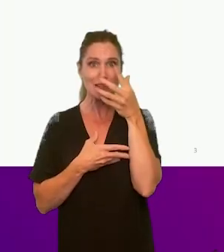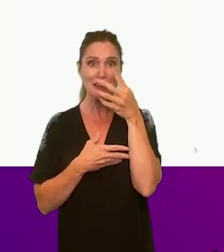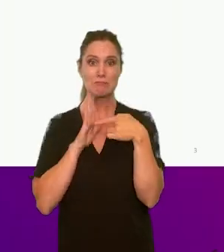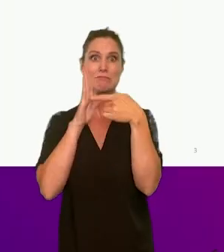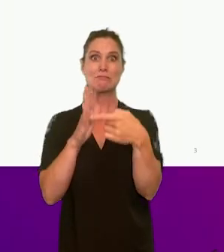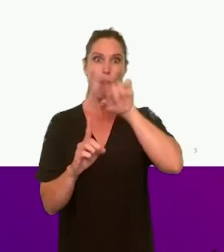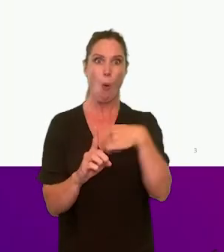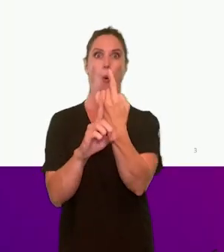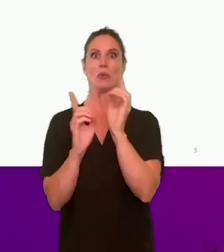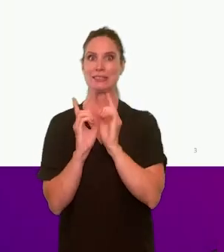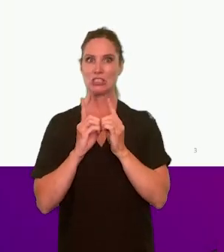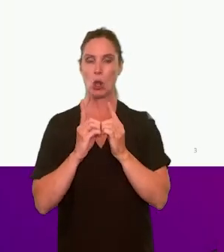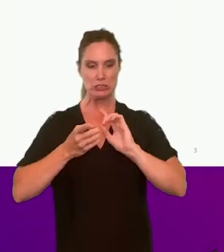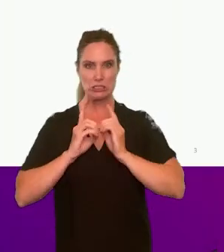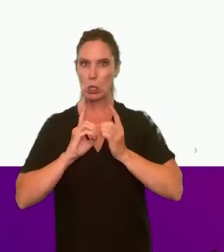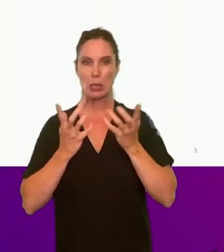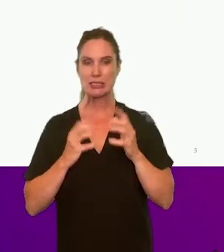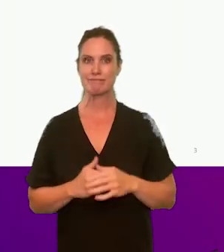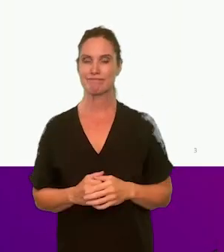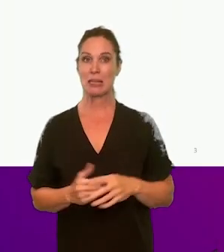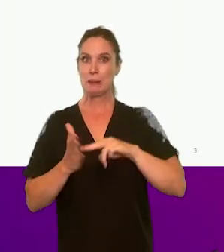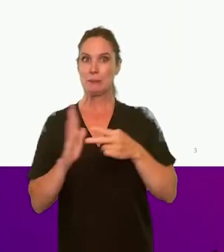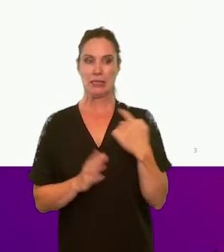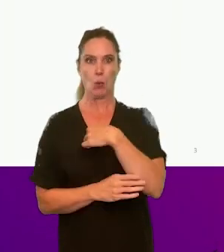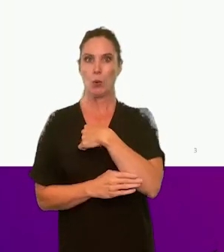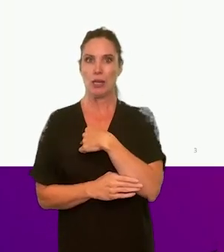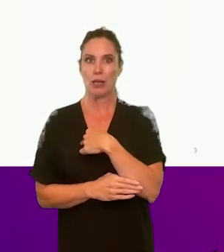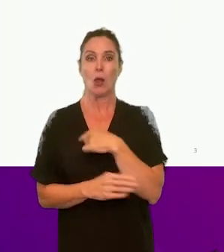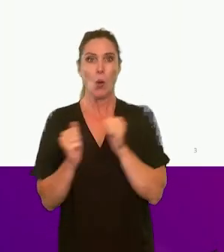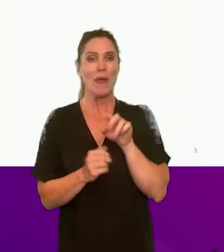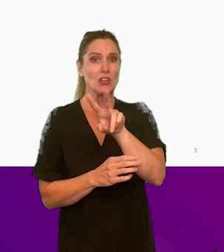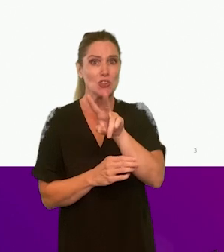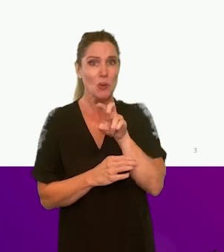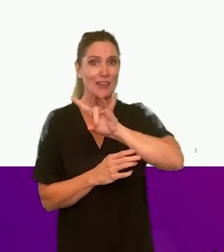This means that we, along with the 285 million blind individuals in the world,